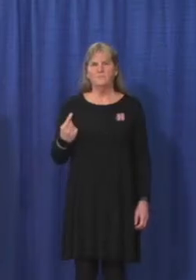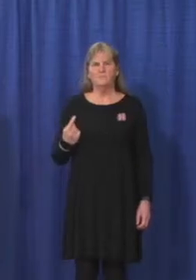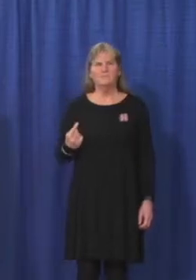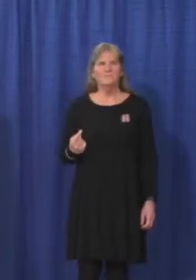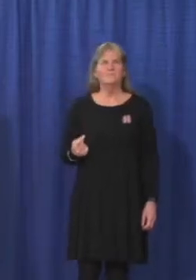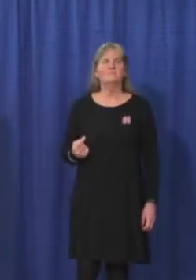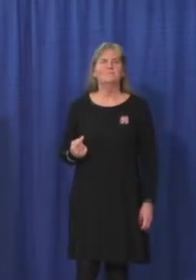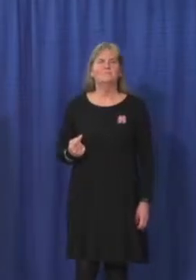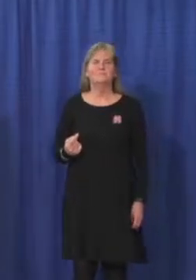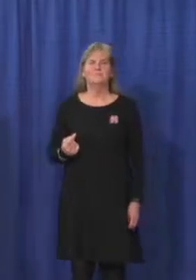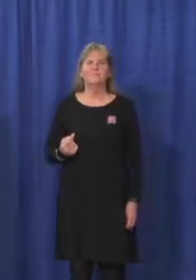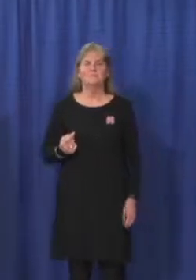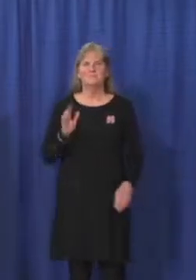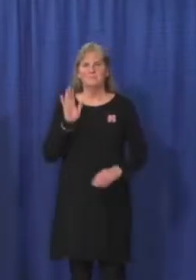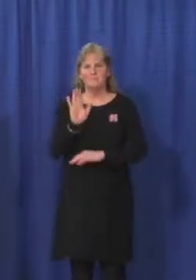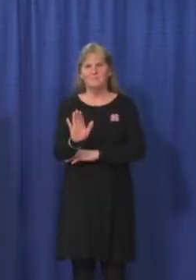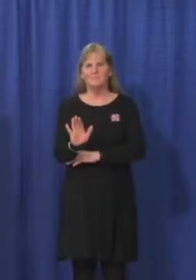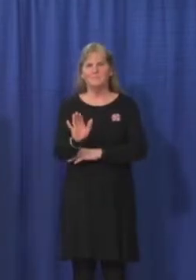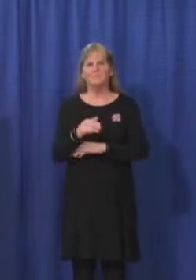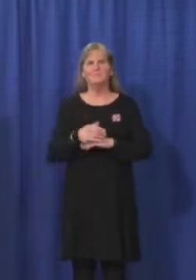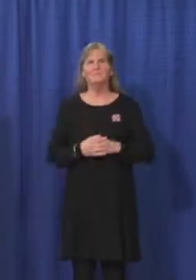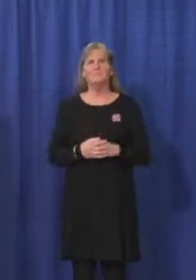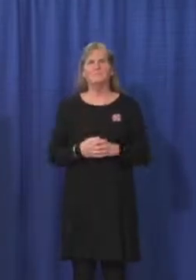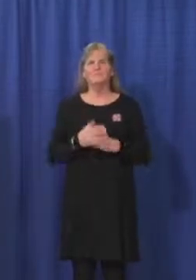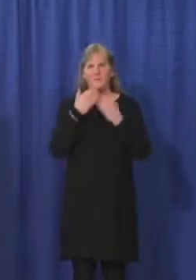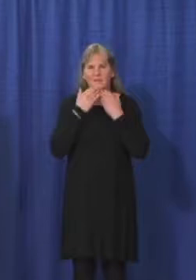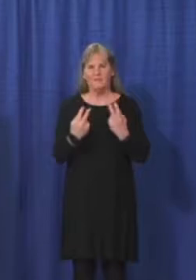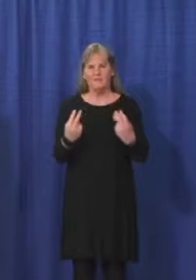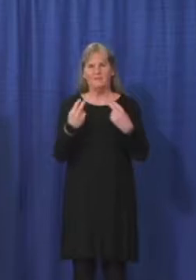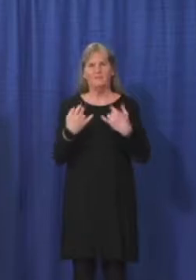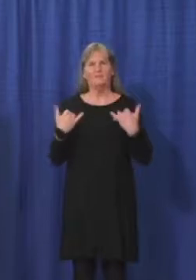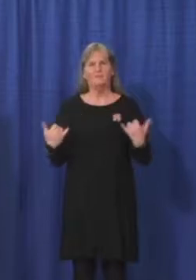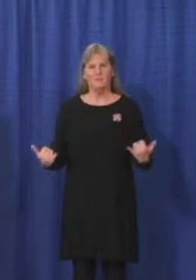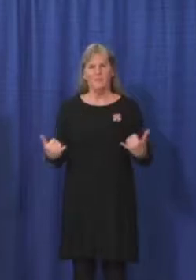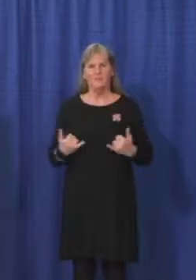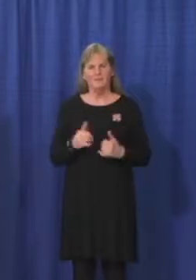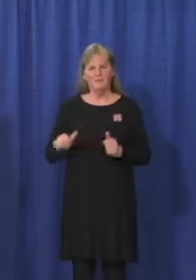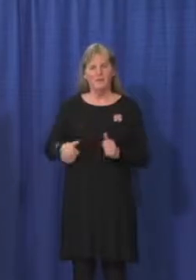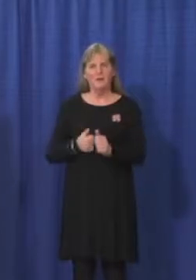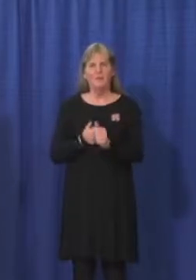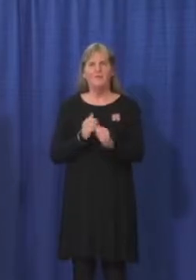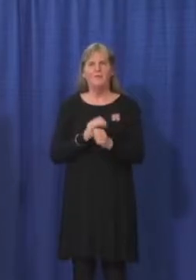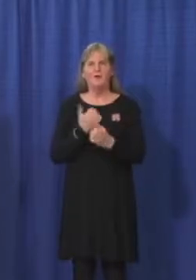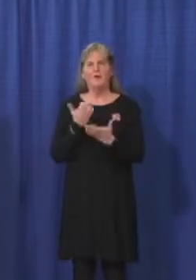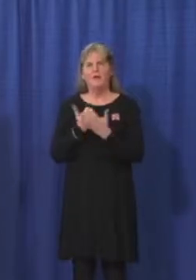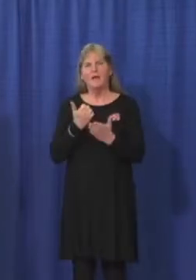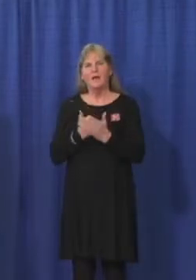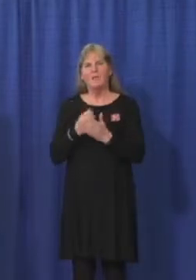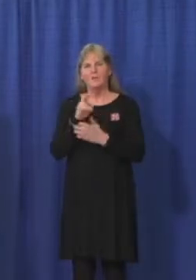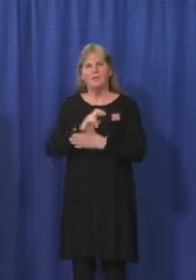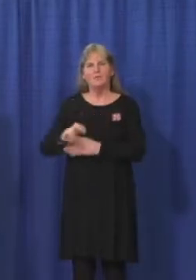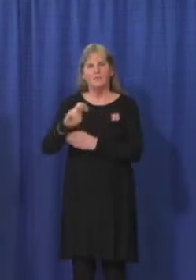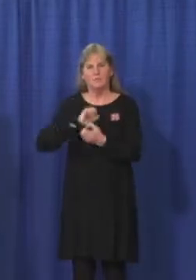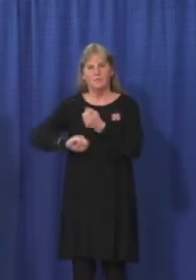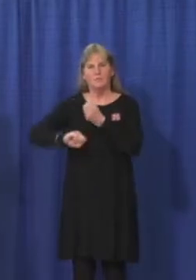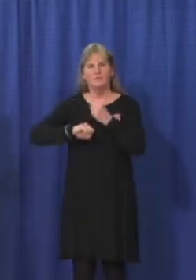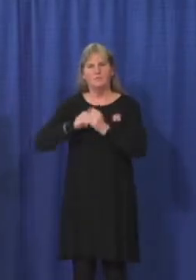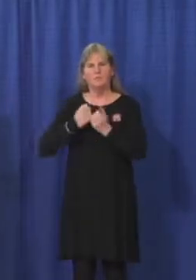Good afternoon and thank you for joining a today for an update on economic tourism support in response to the Covid-19 pandemic.